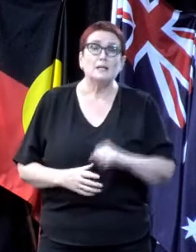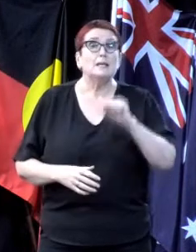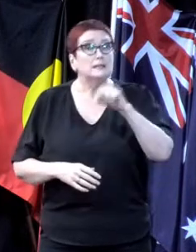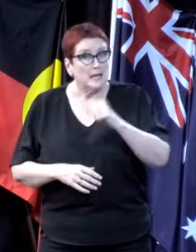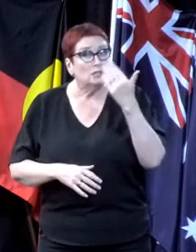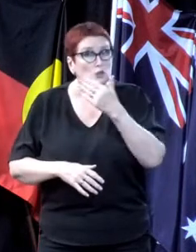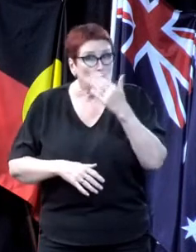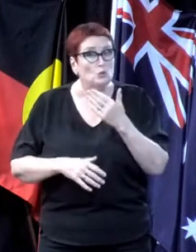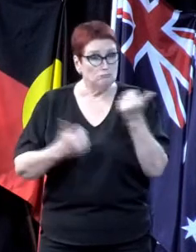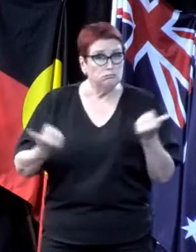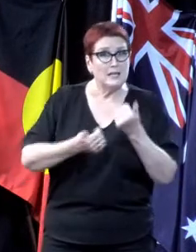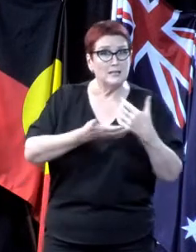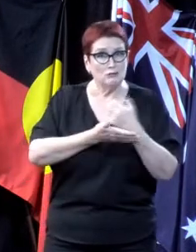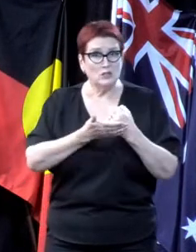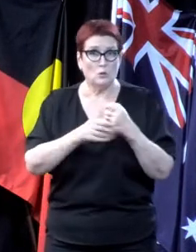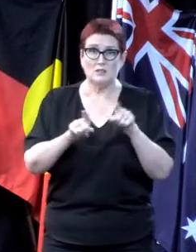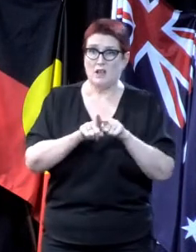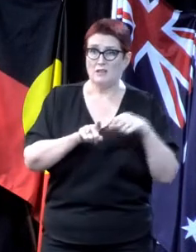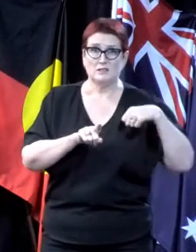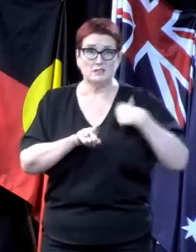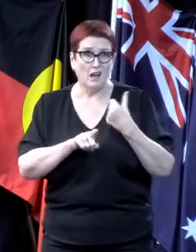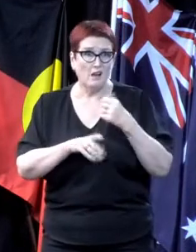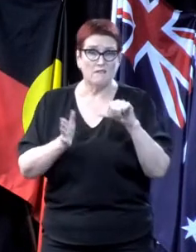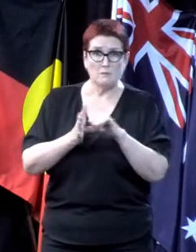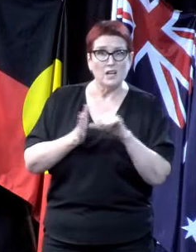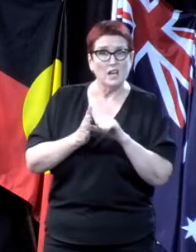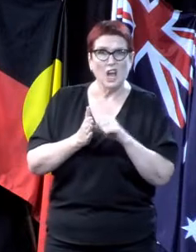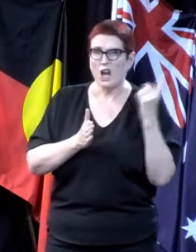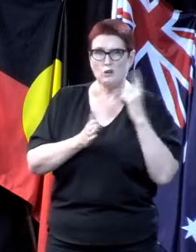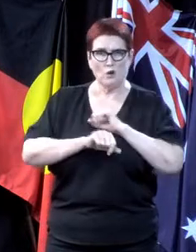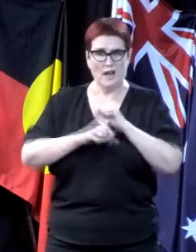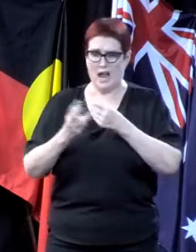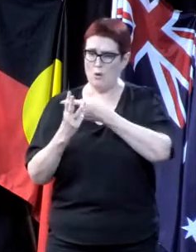that we’ve been able, in our three schools to utilize existing resources